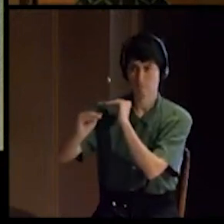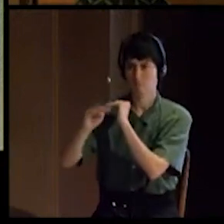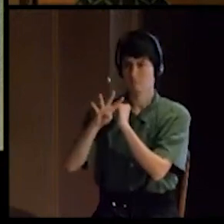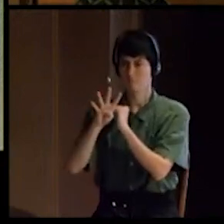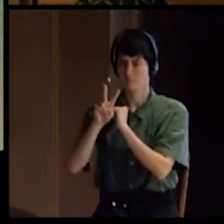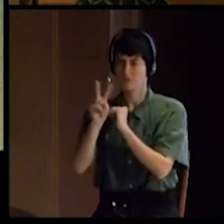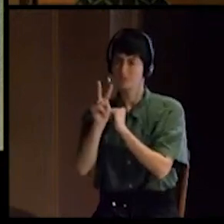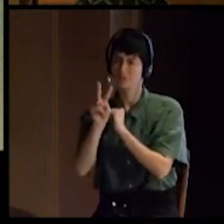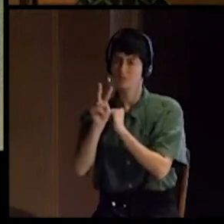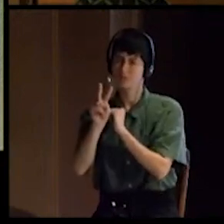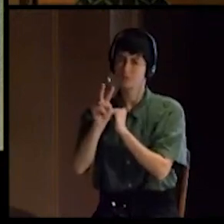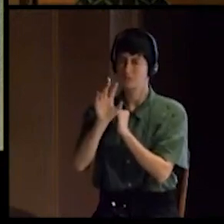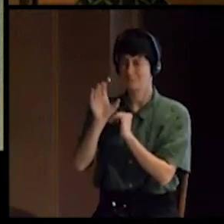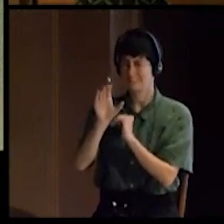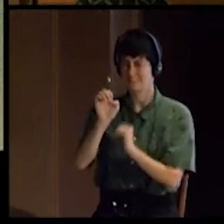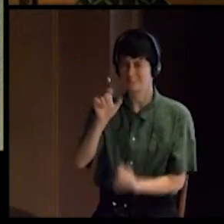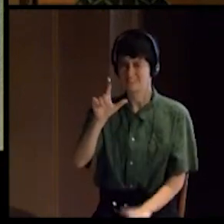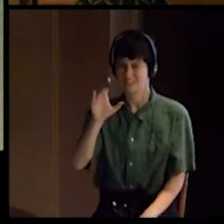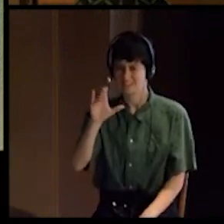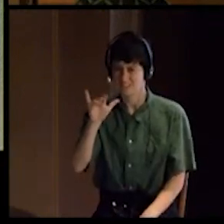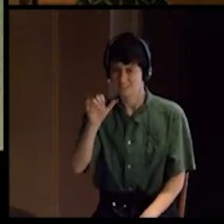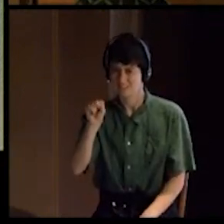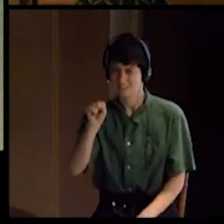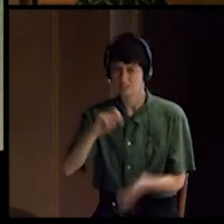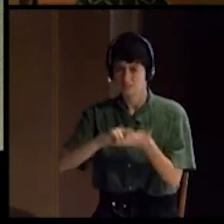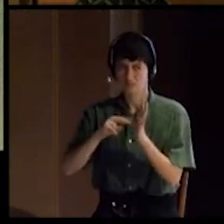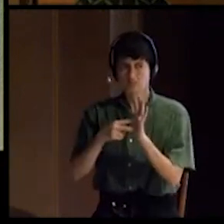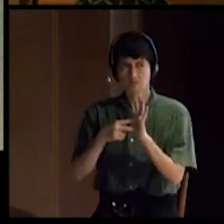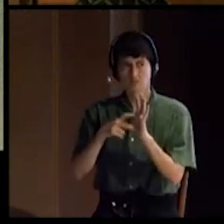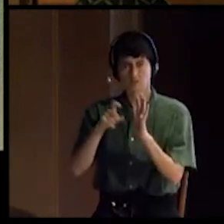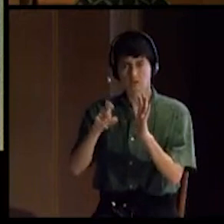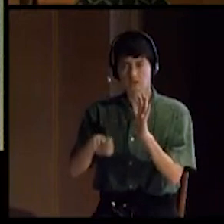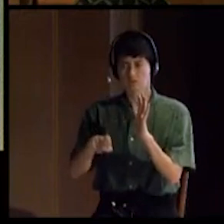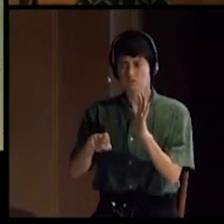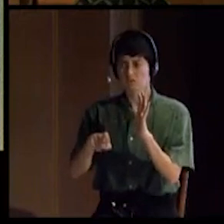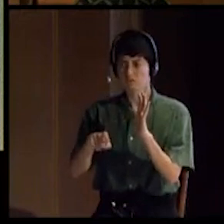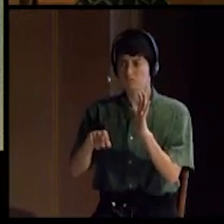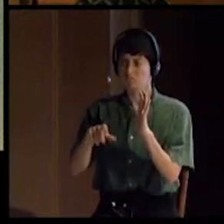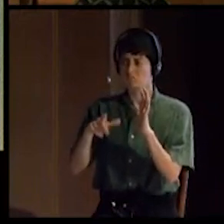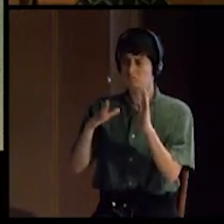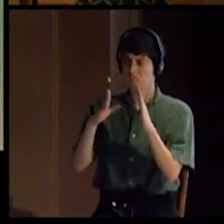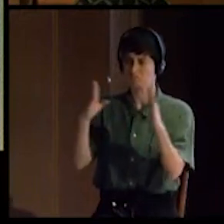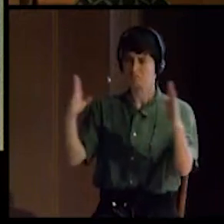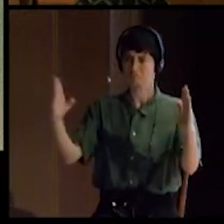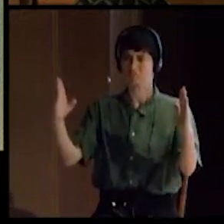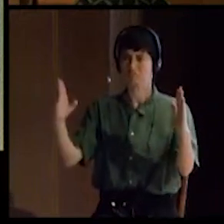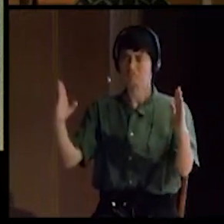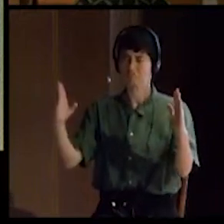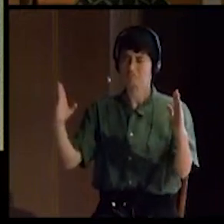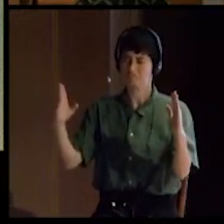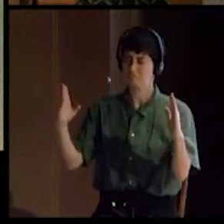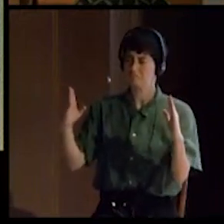And so it has to maintain this 90-degree difference between the outside air and its heart constantly.